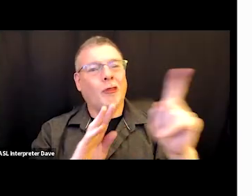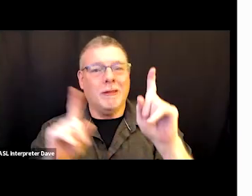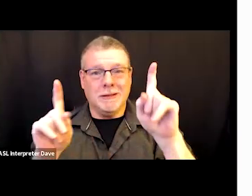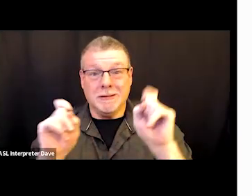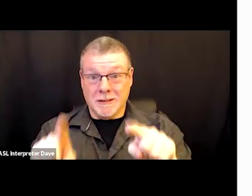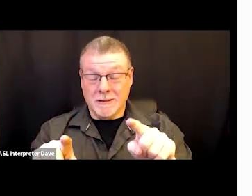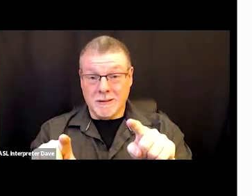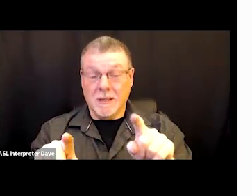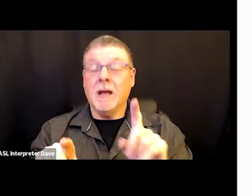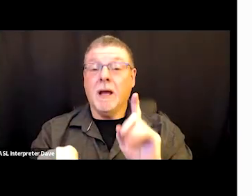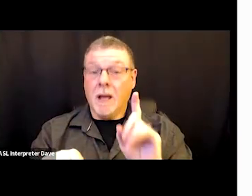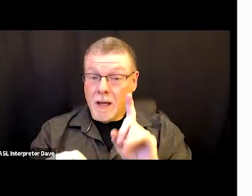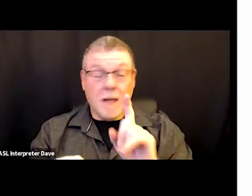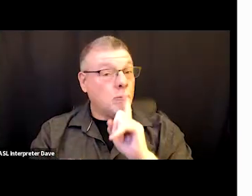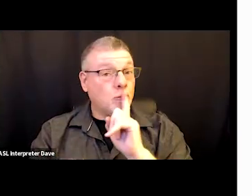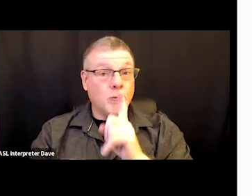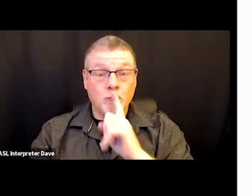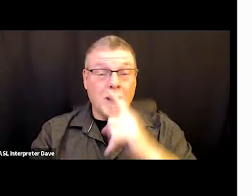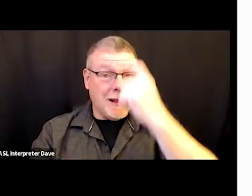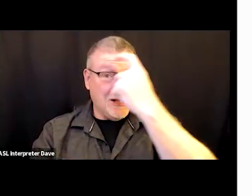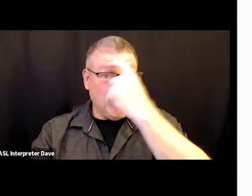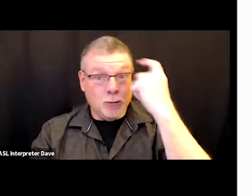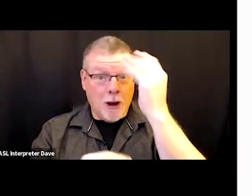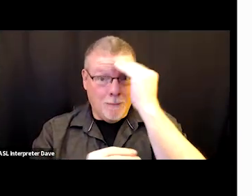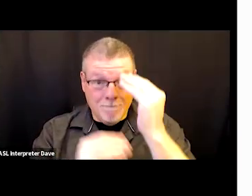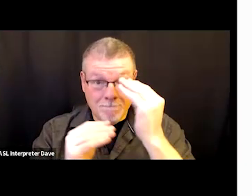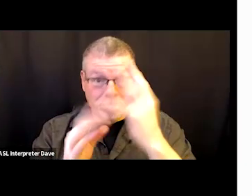When, in actuality, trauma-informed thinking asks us